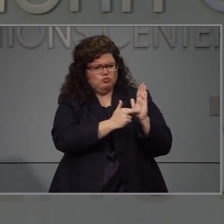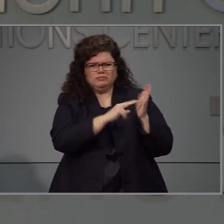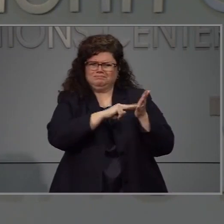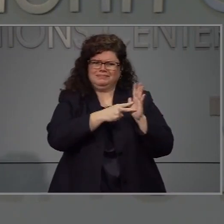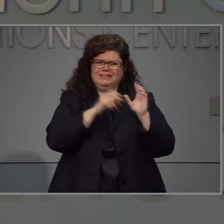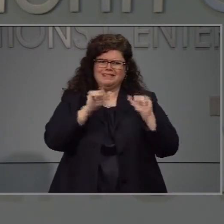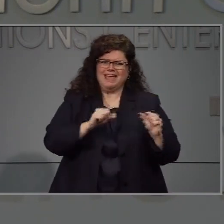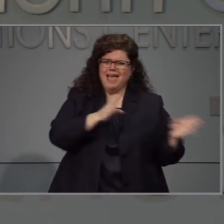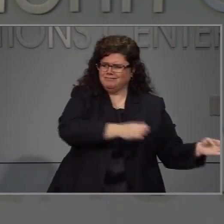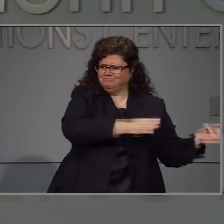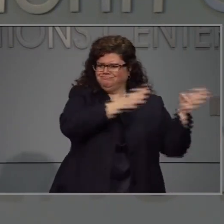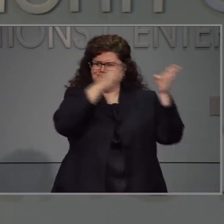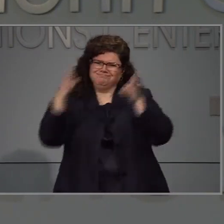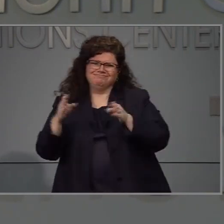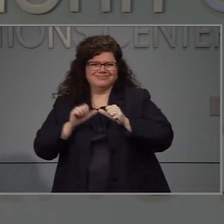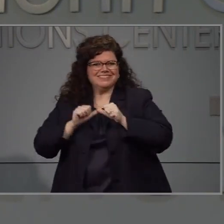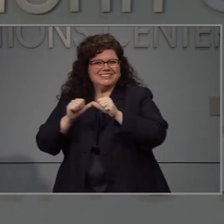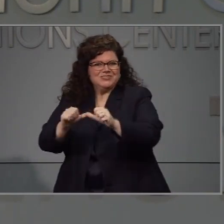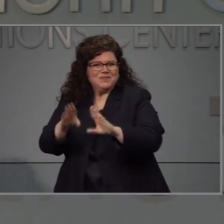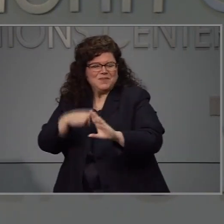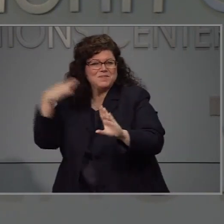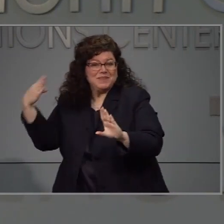KEEP THESE IN THE RIGHT PLACE